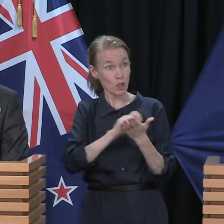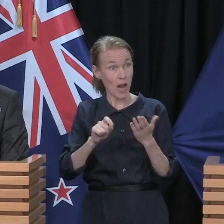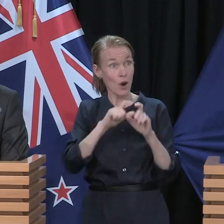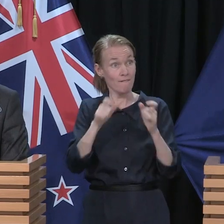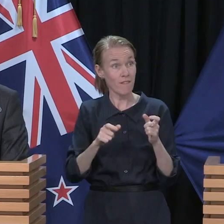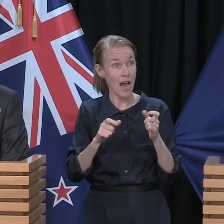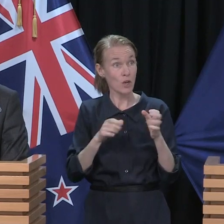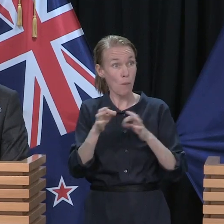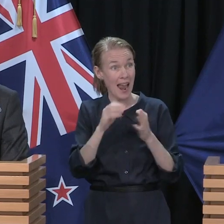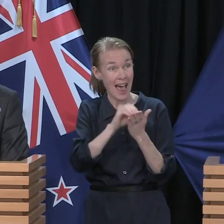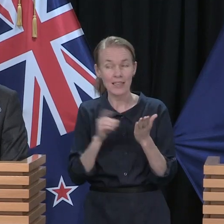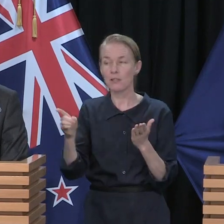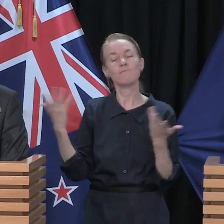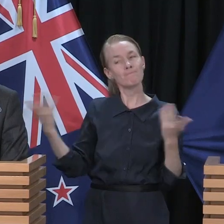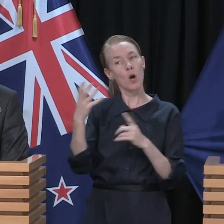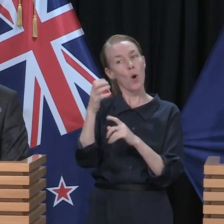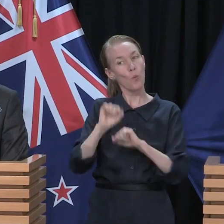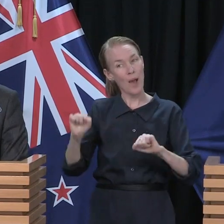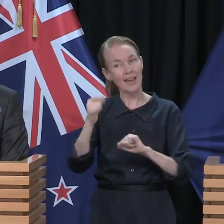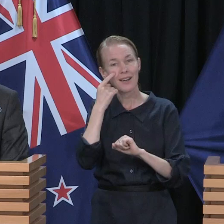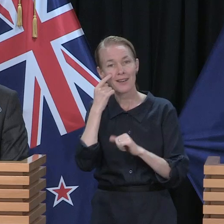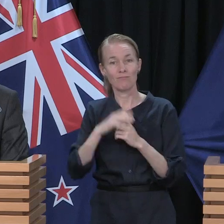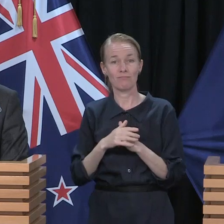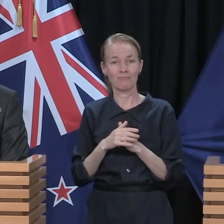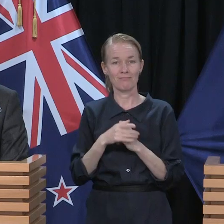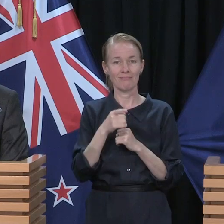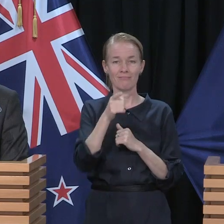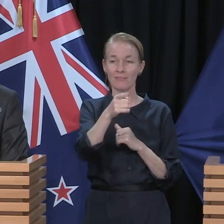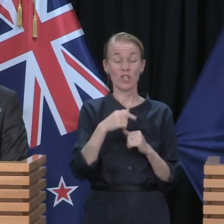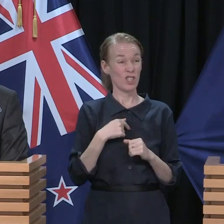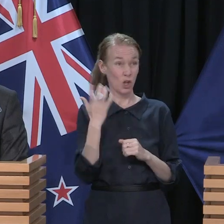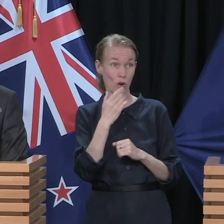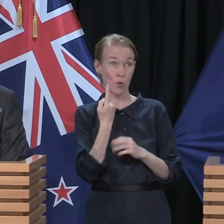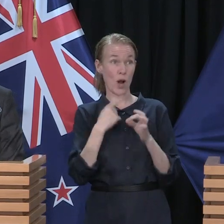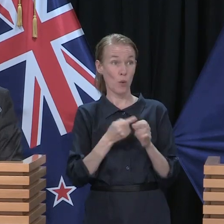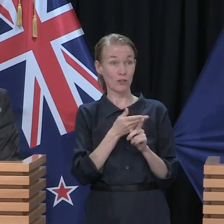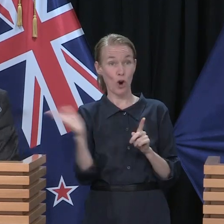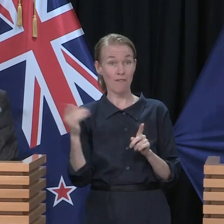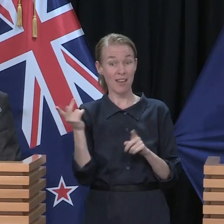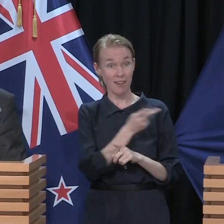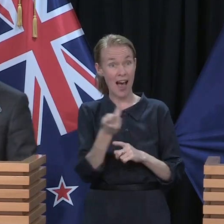Labour Party view? You have to wait a little bit longer.